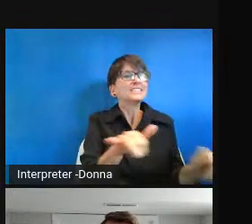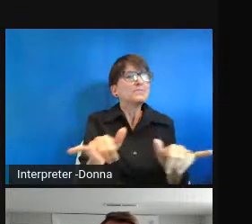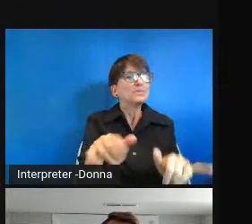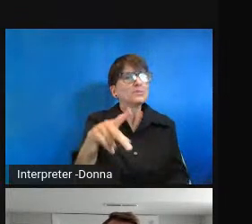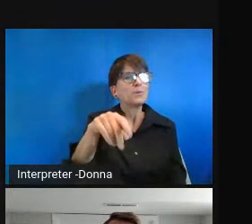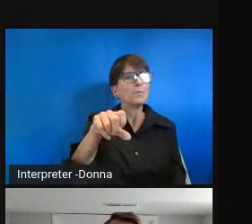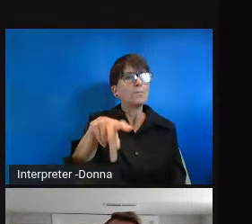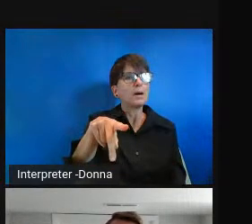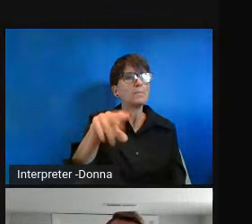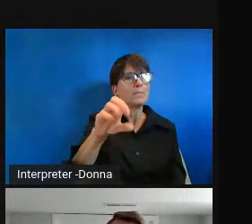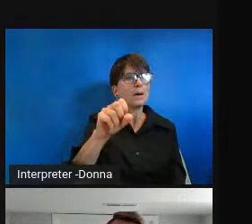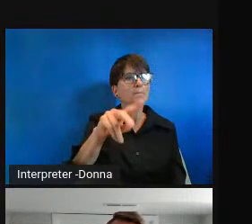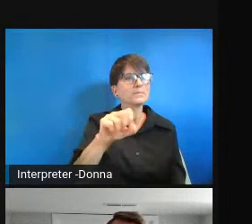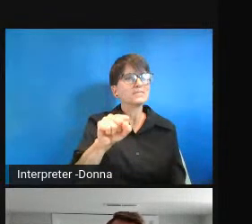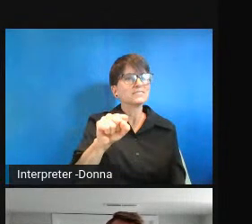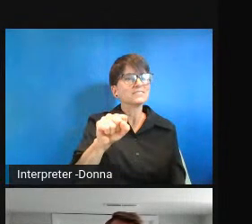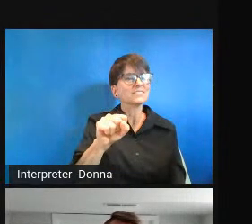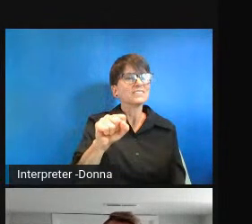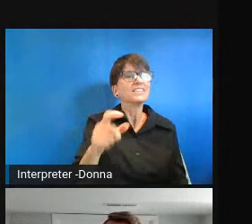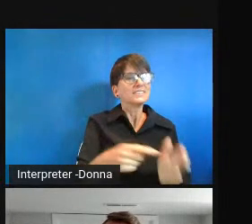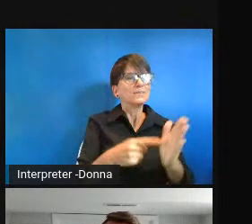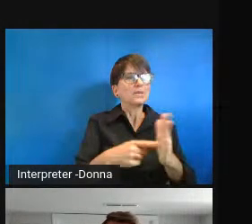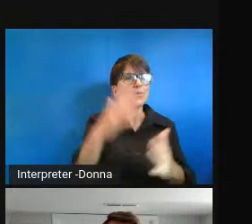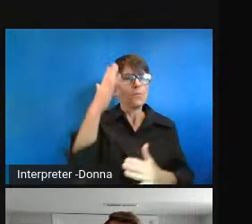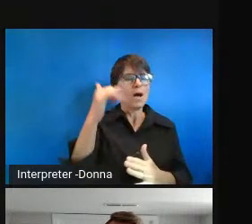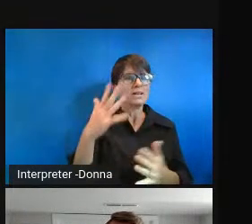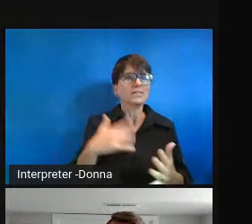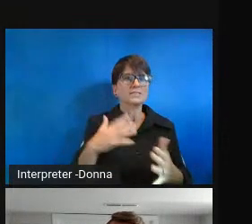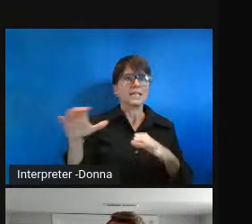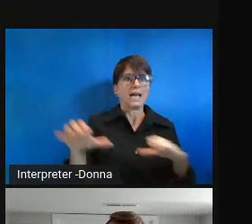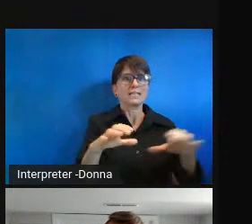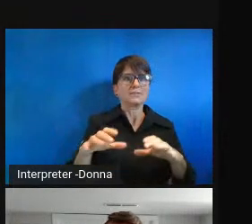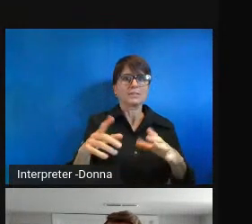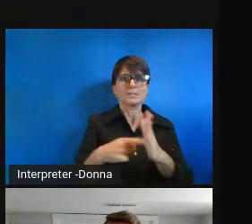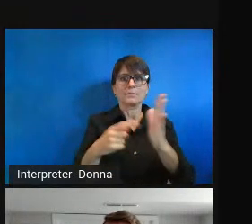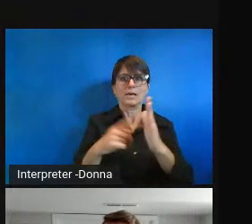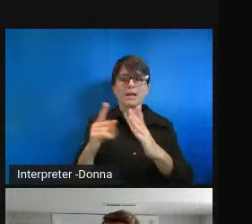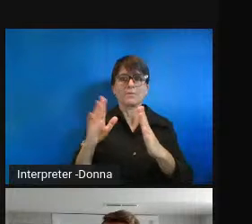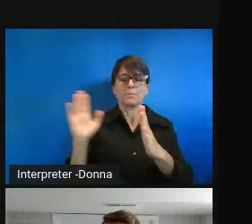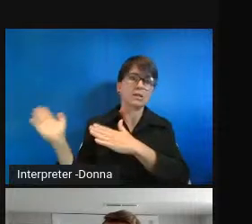by monstrous Canadian keys protecting their families. These obstacles are similar to Popups in many ways.